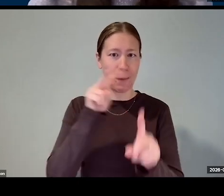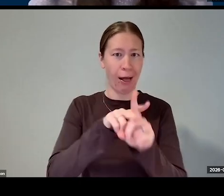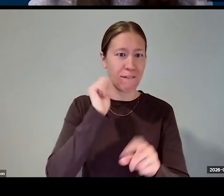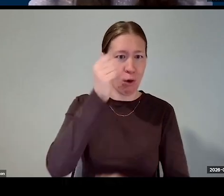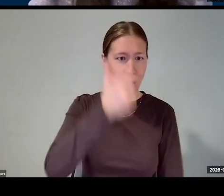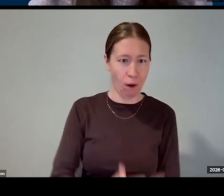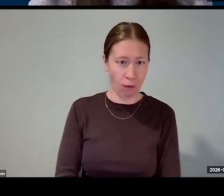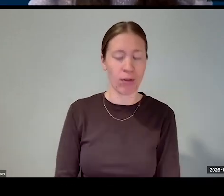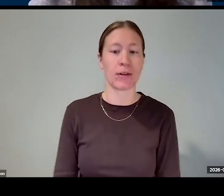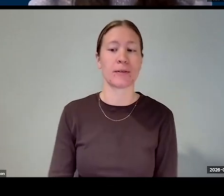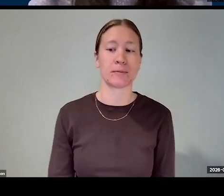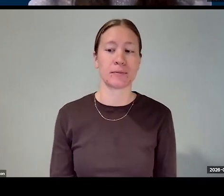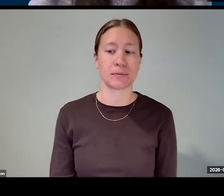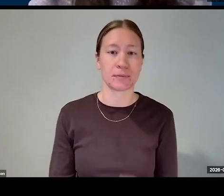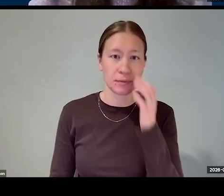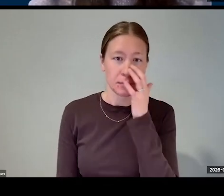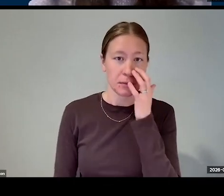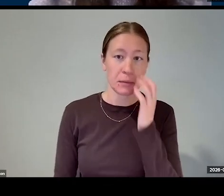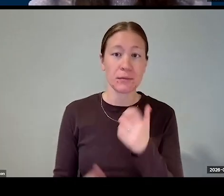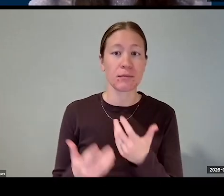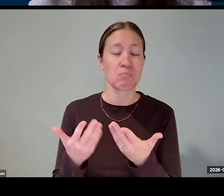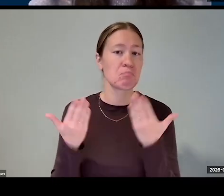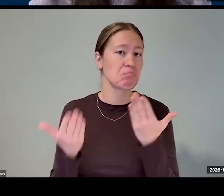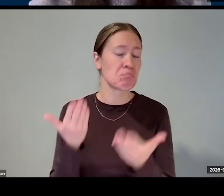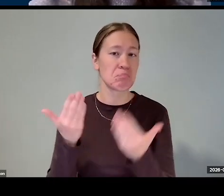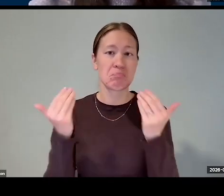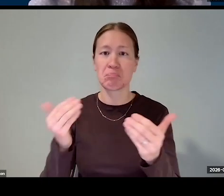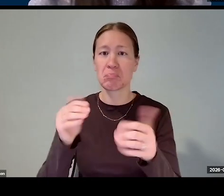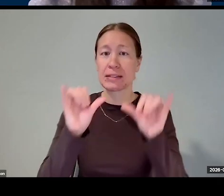and change maybe the text size so it's a little bigger,